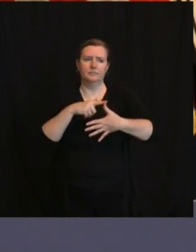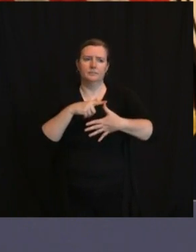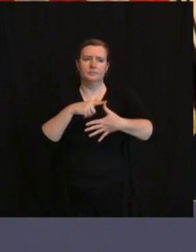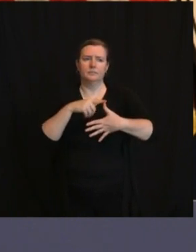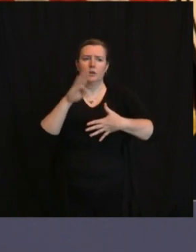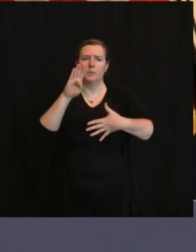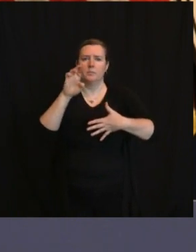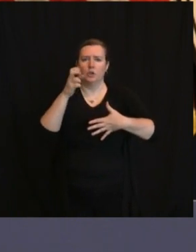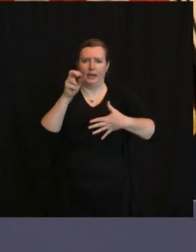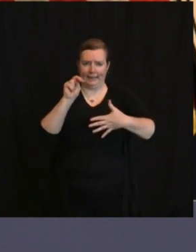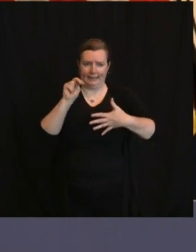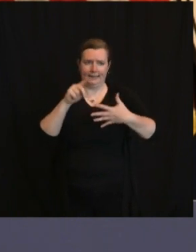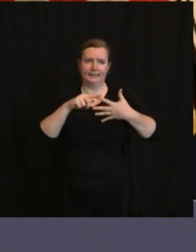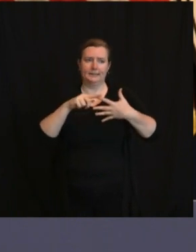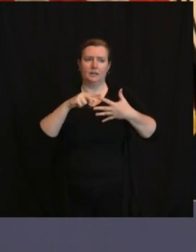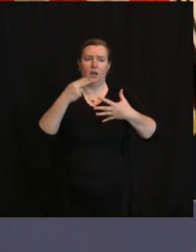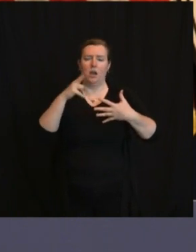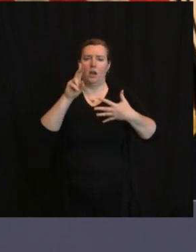HAT ON ON THAT TREND.